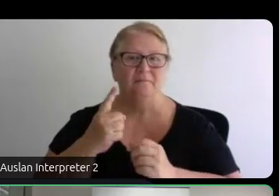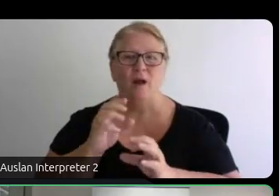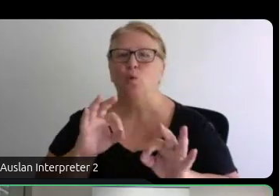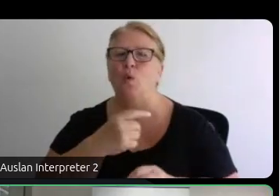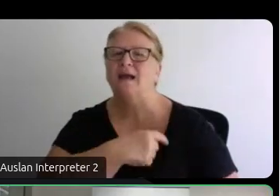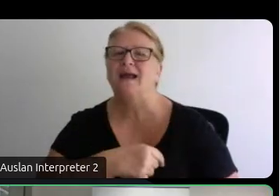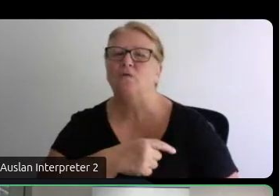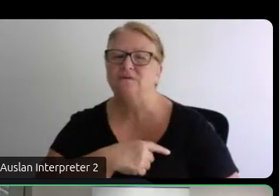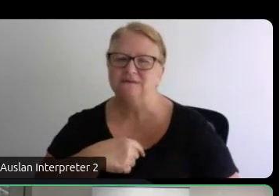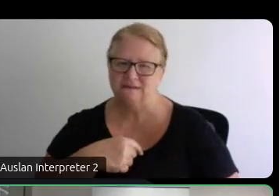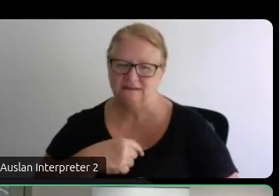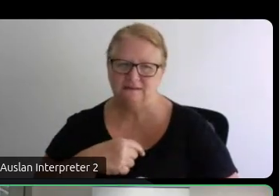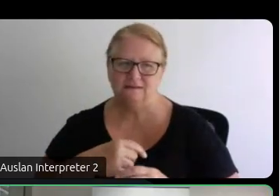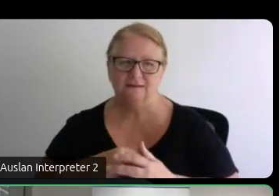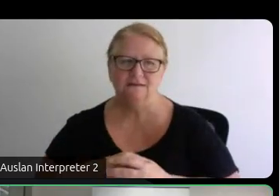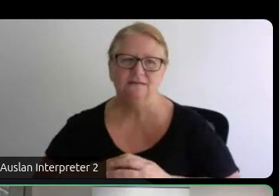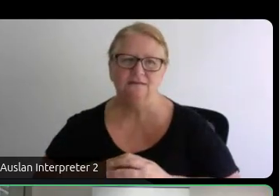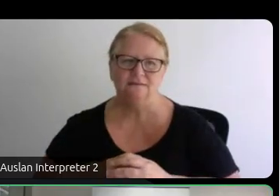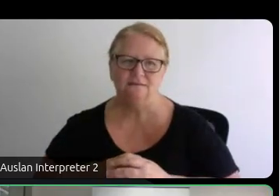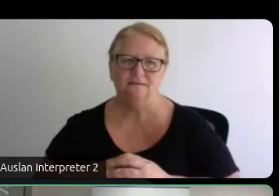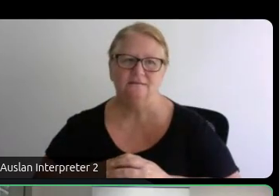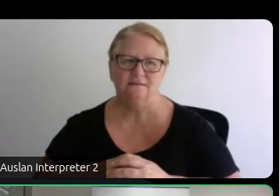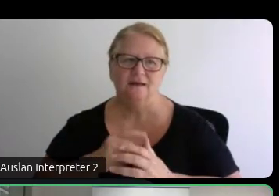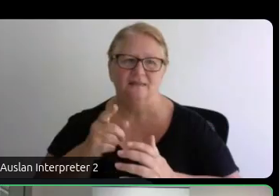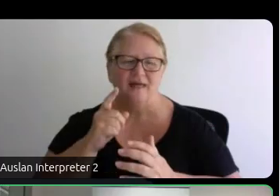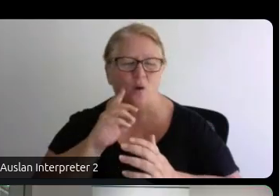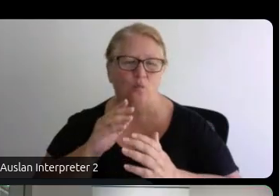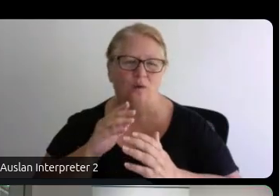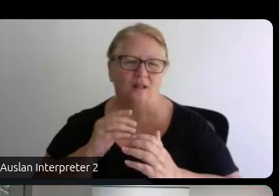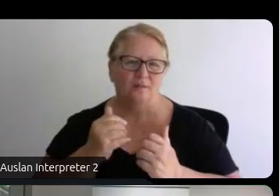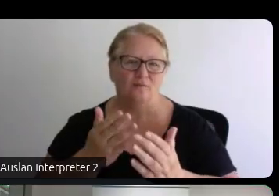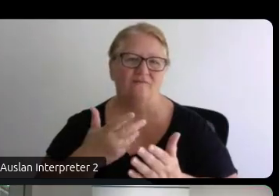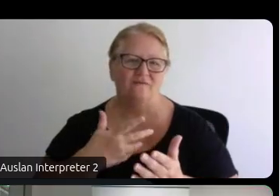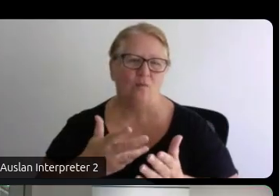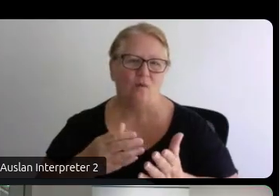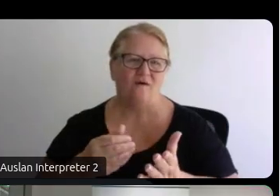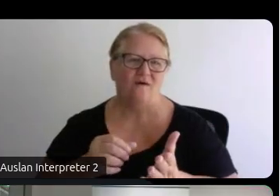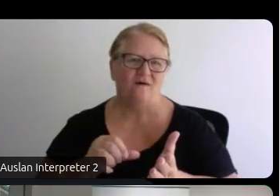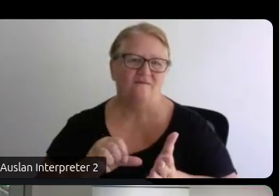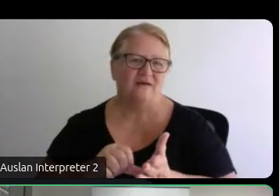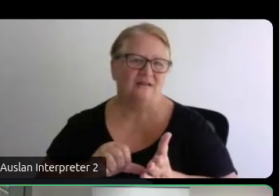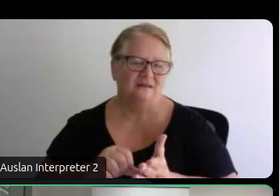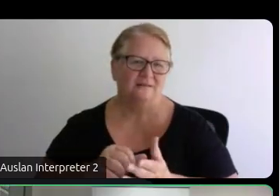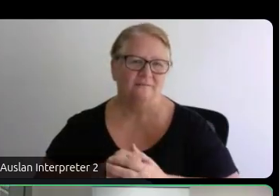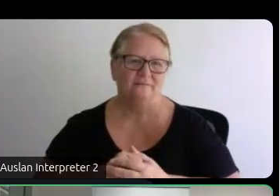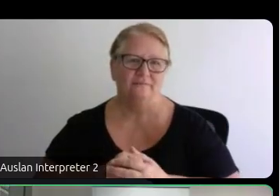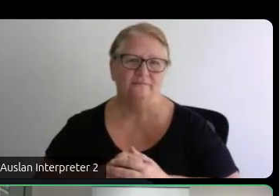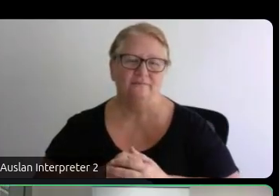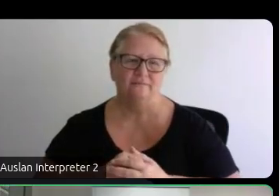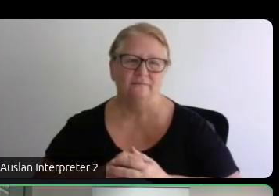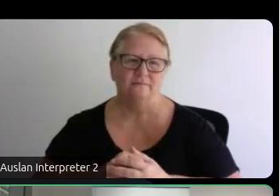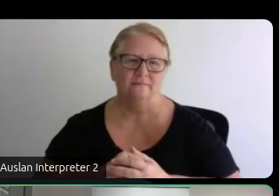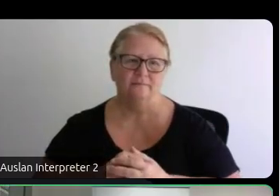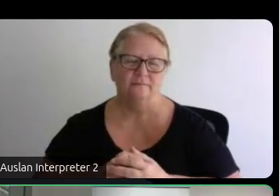would inherently um provide funding but there is an emphasis to ensure that um informal supports